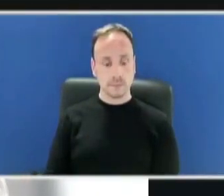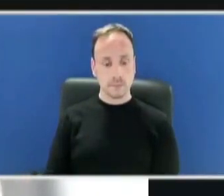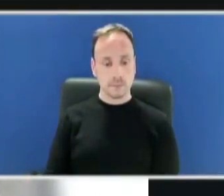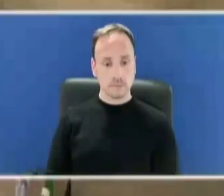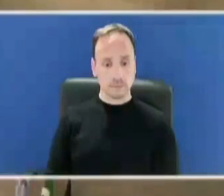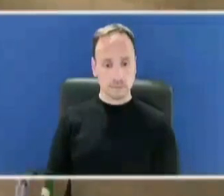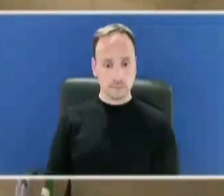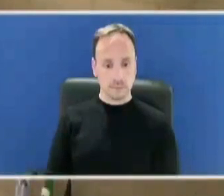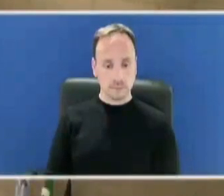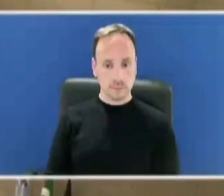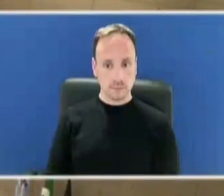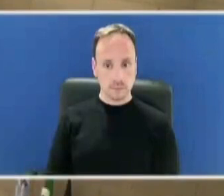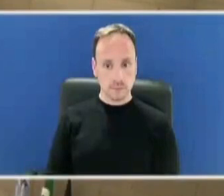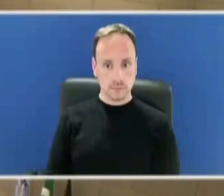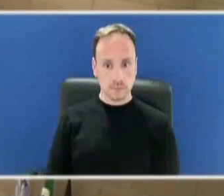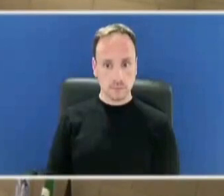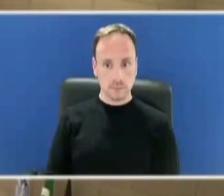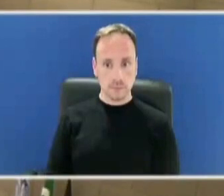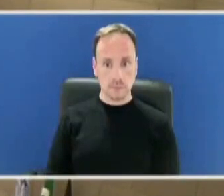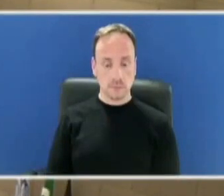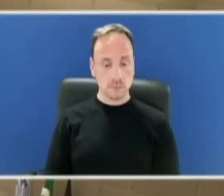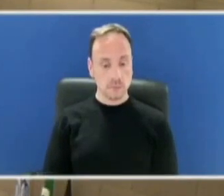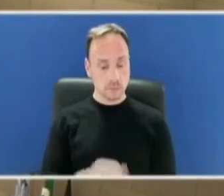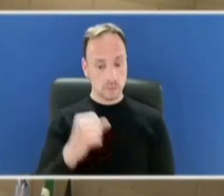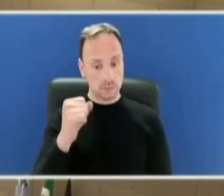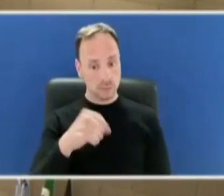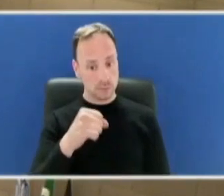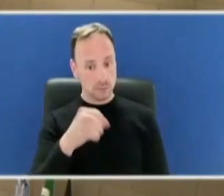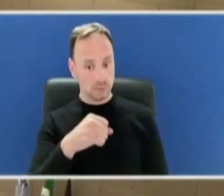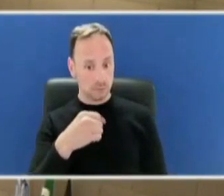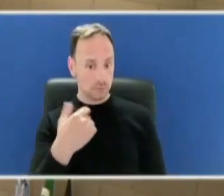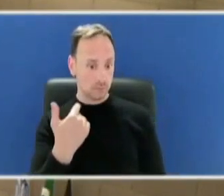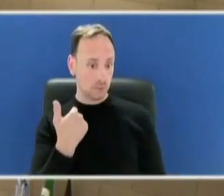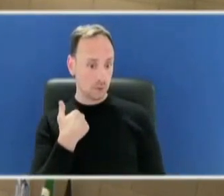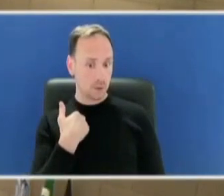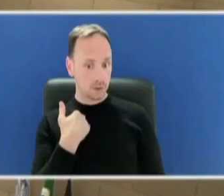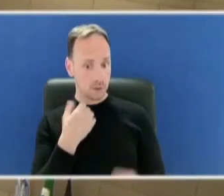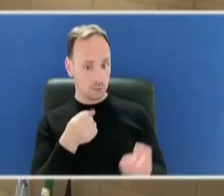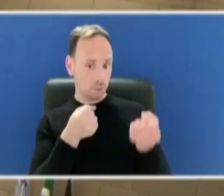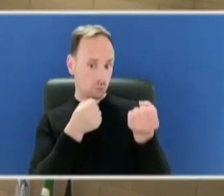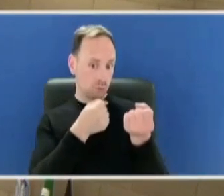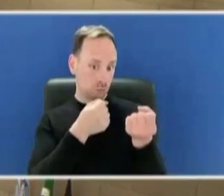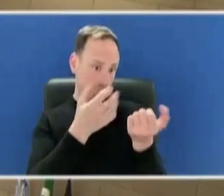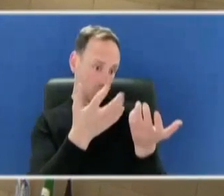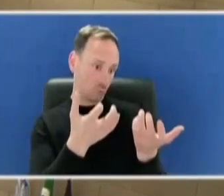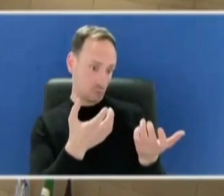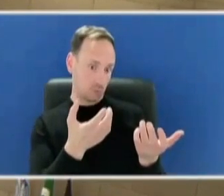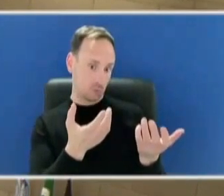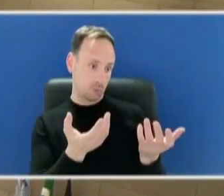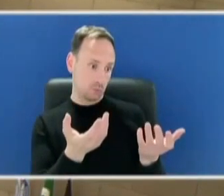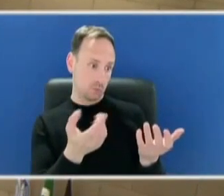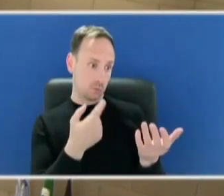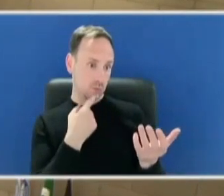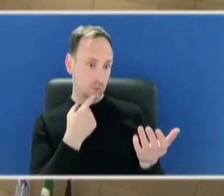Yeah, I just wanted to echo Vice Chair Rankin's sentiment when it comes to these issues around compensation,